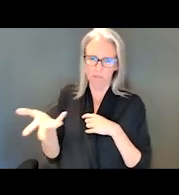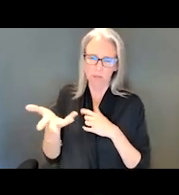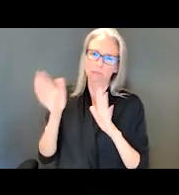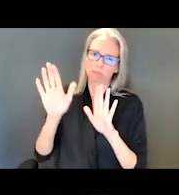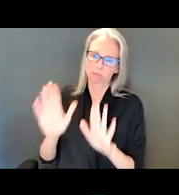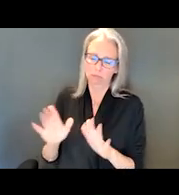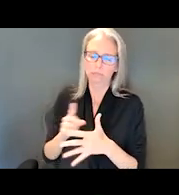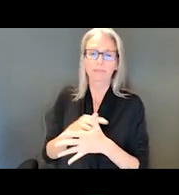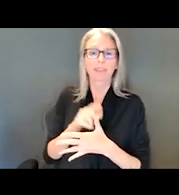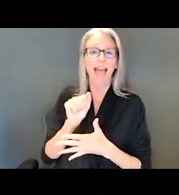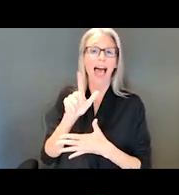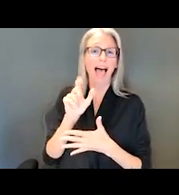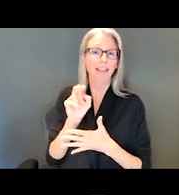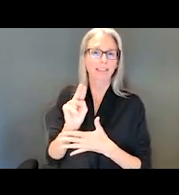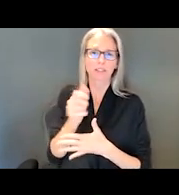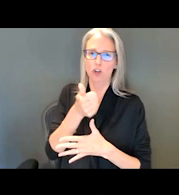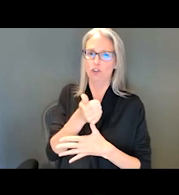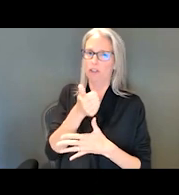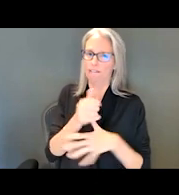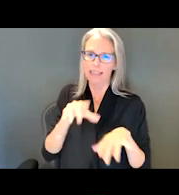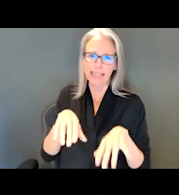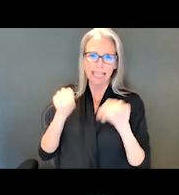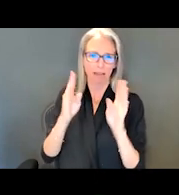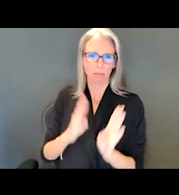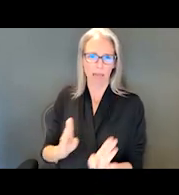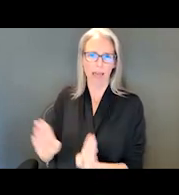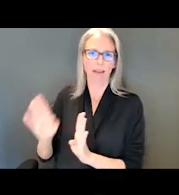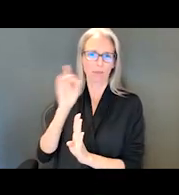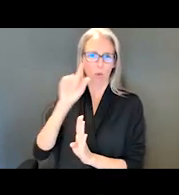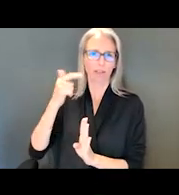Yashoda and Hannah who managed most of the communications with presenters and attendees.